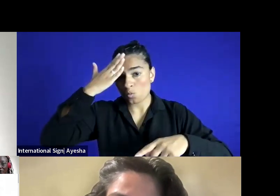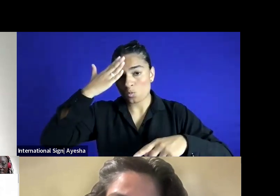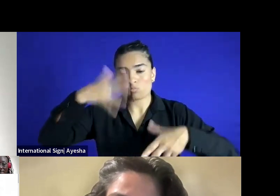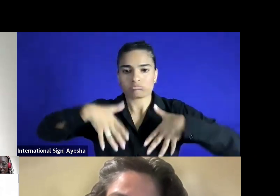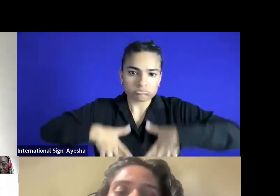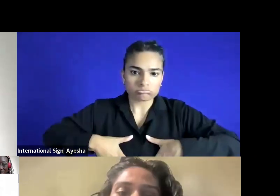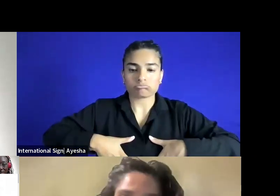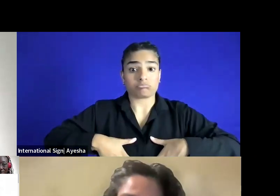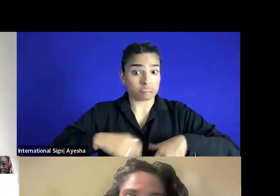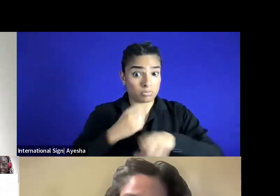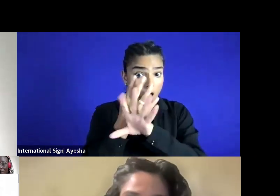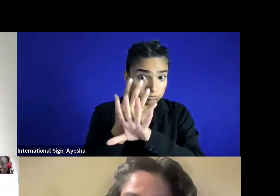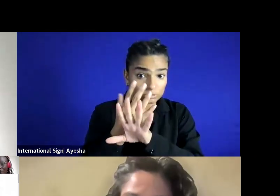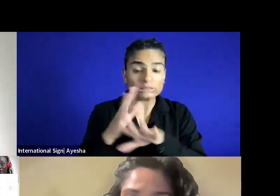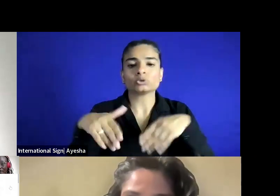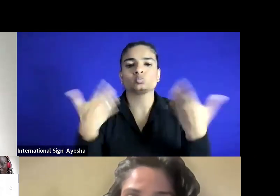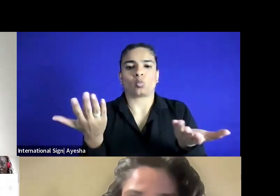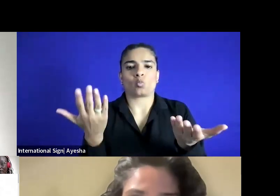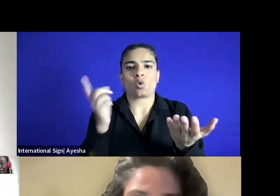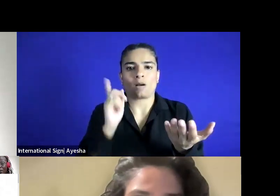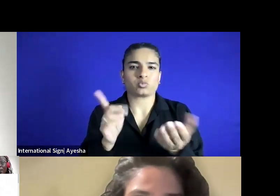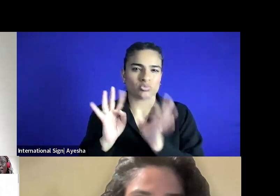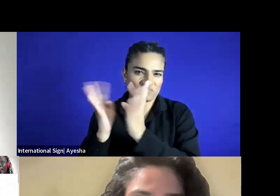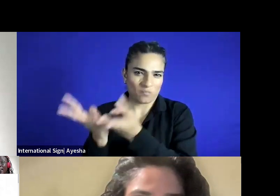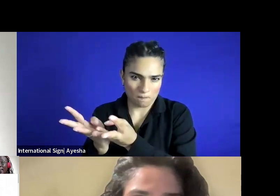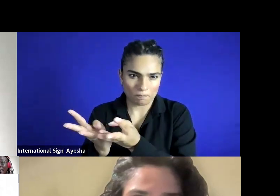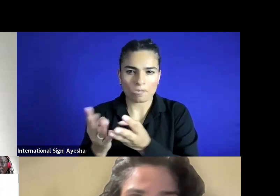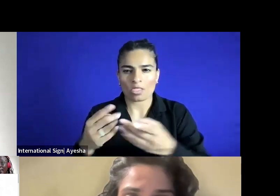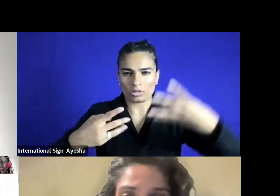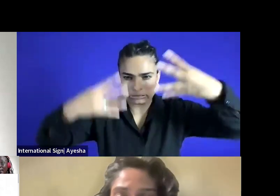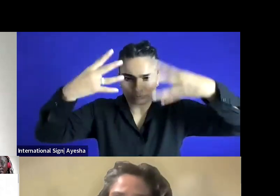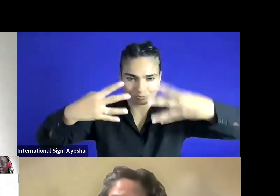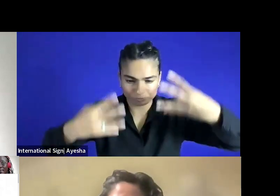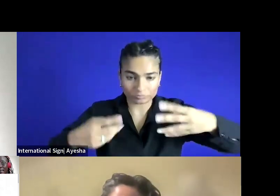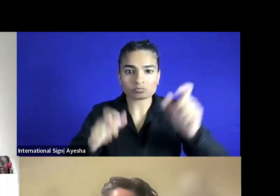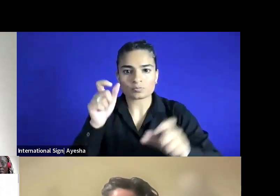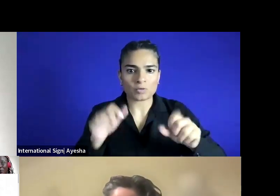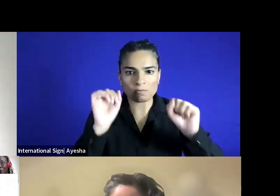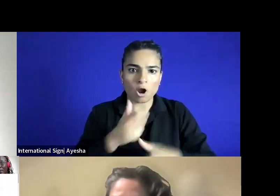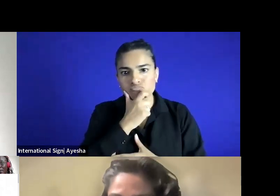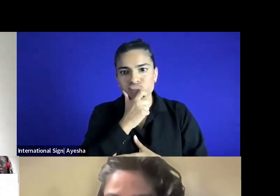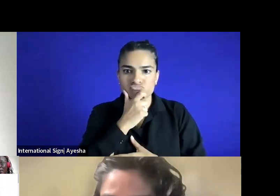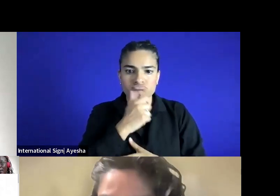So that is how the participants are able to filter out, the session. Then another thing is that for instance,